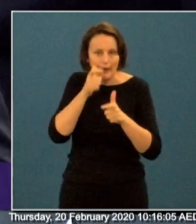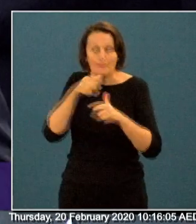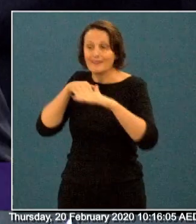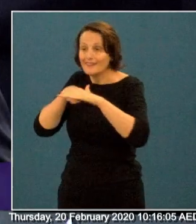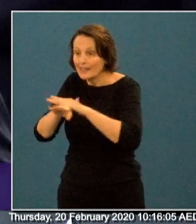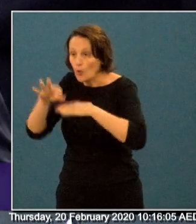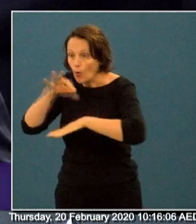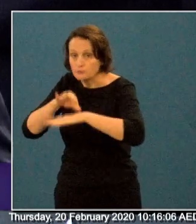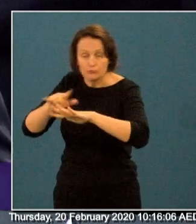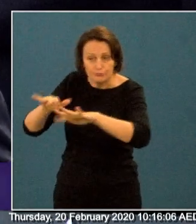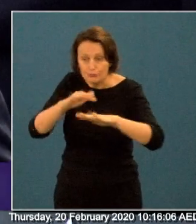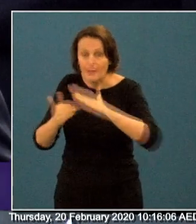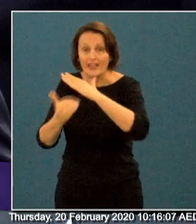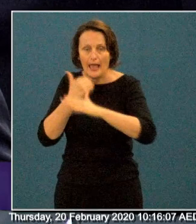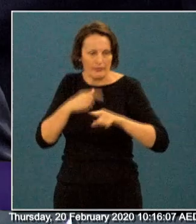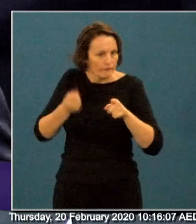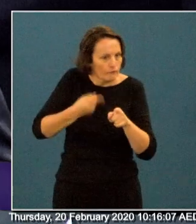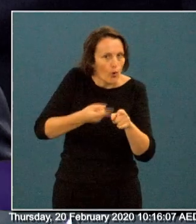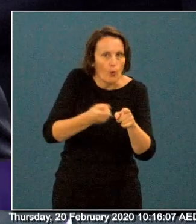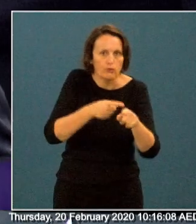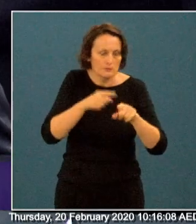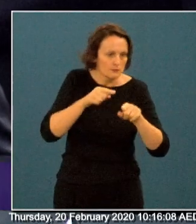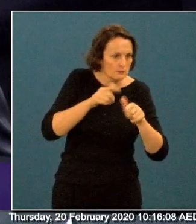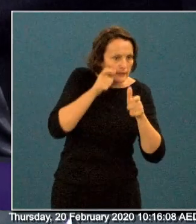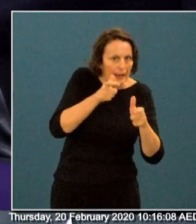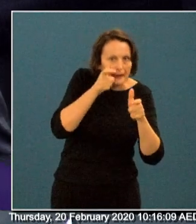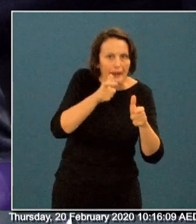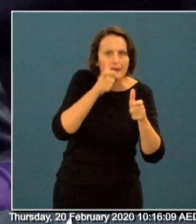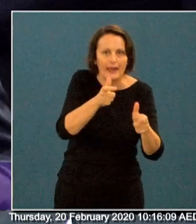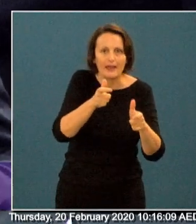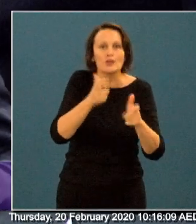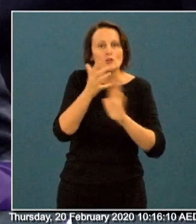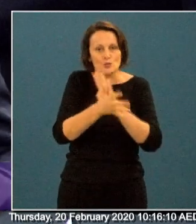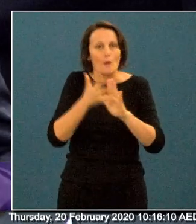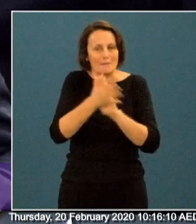So somebody coming into hospital treated with the episode, goes out, followed up at home,